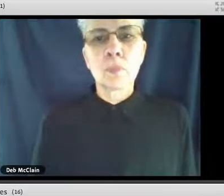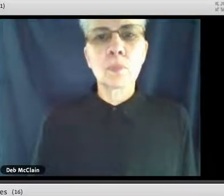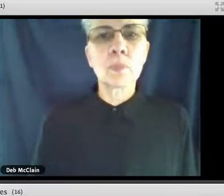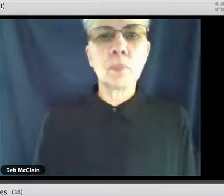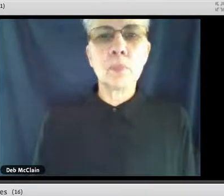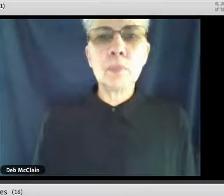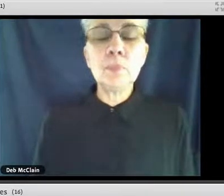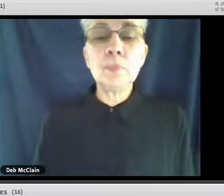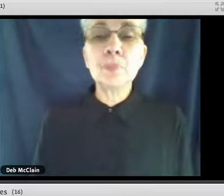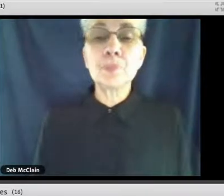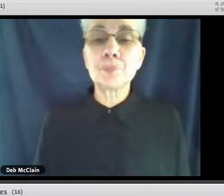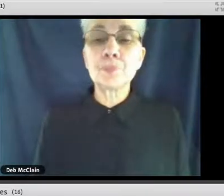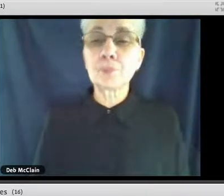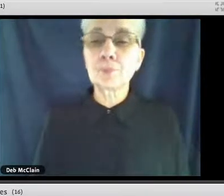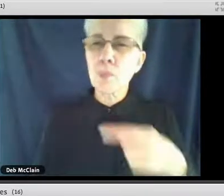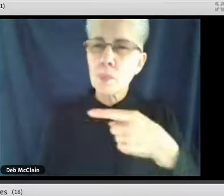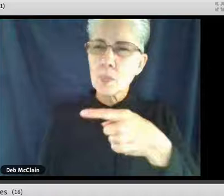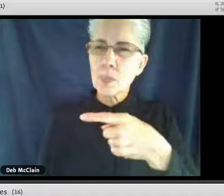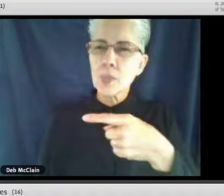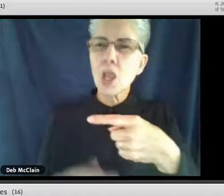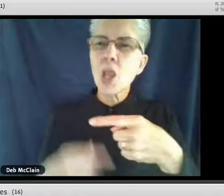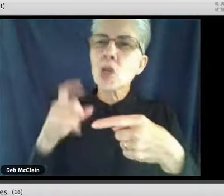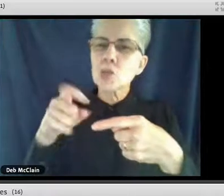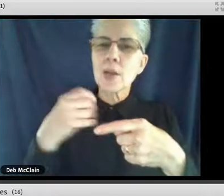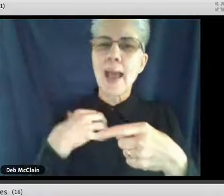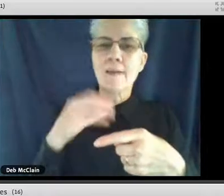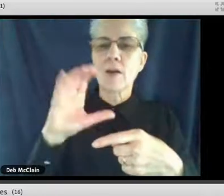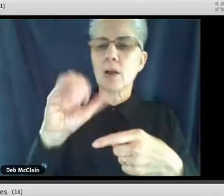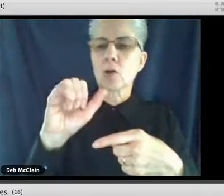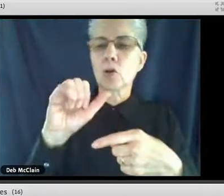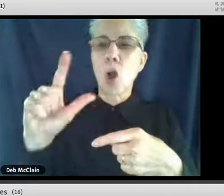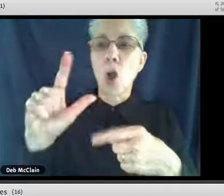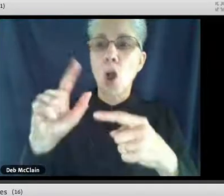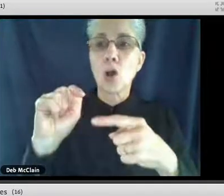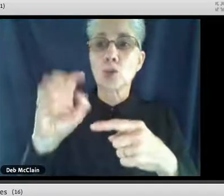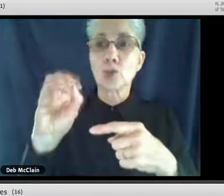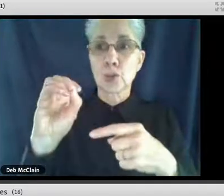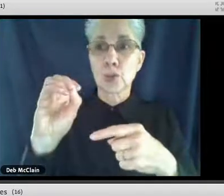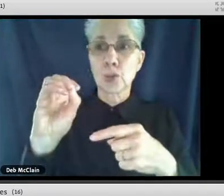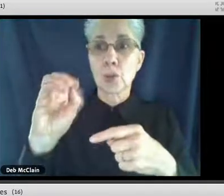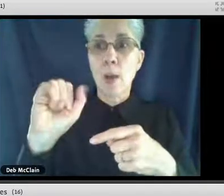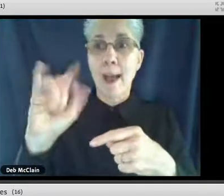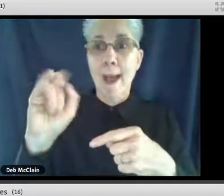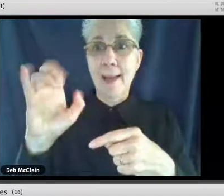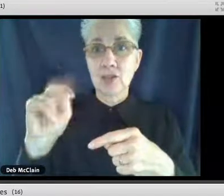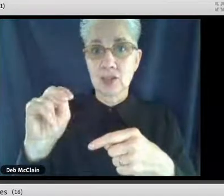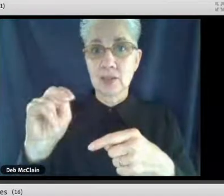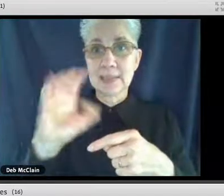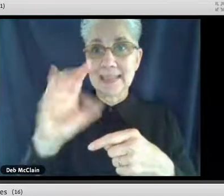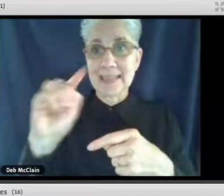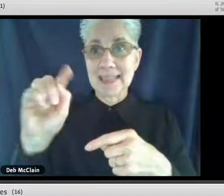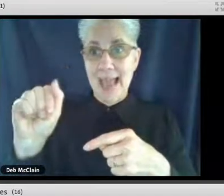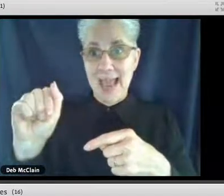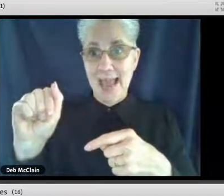And it should have a call to action. Yep, sliders, scrolling items in the middle of the page. Yes. That's...